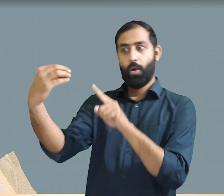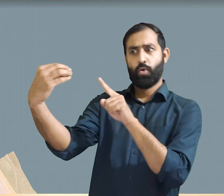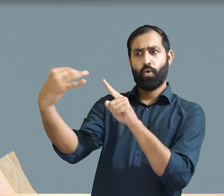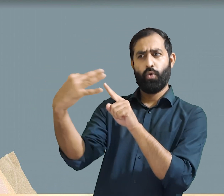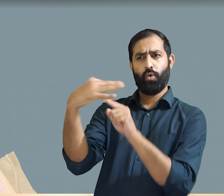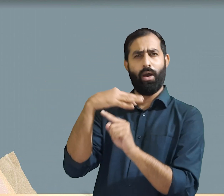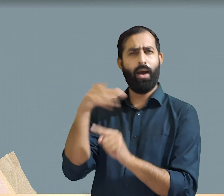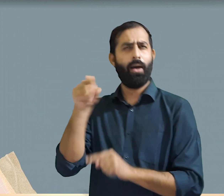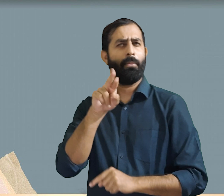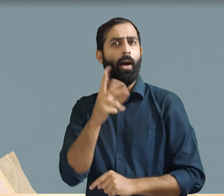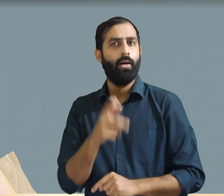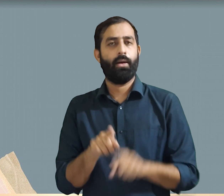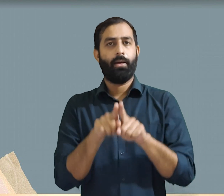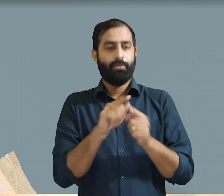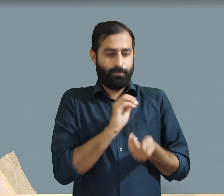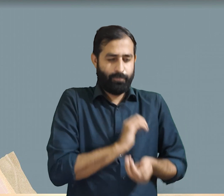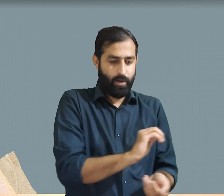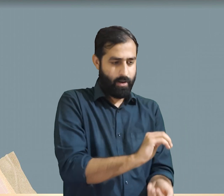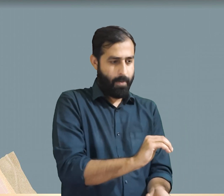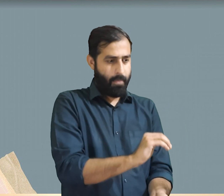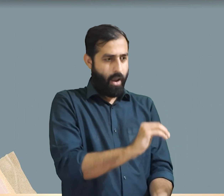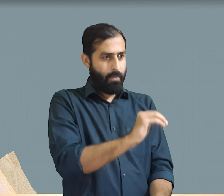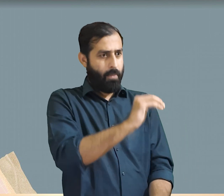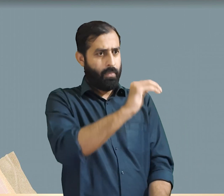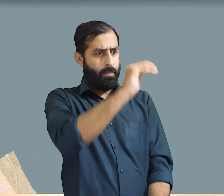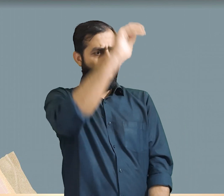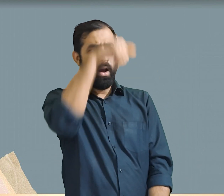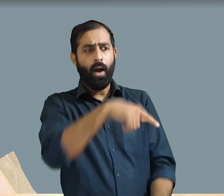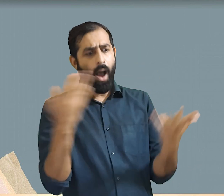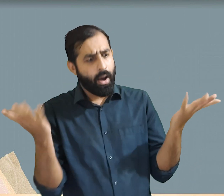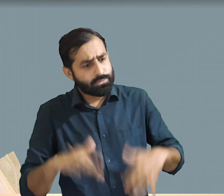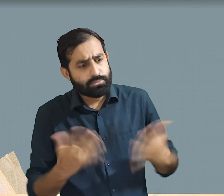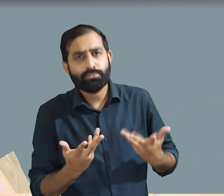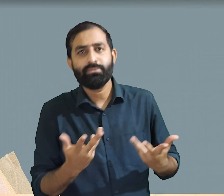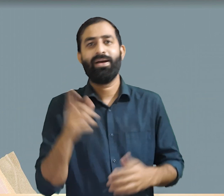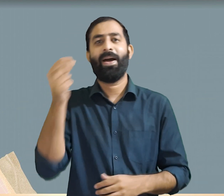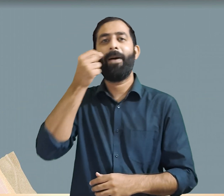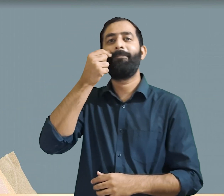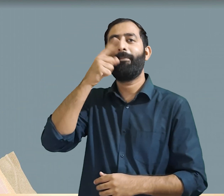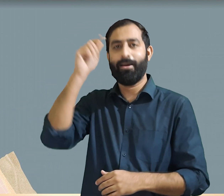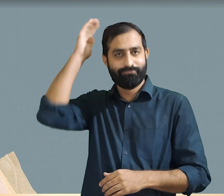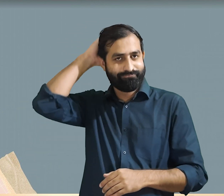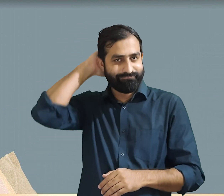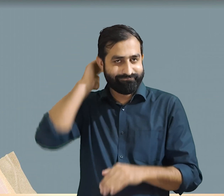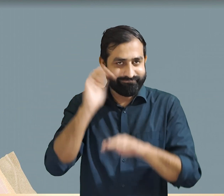On the contrary, nurture is the result of exterior influences after the child is born.